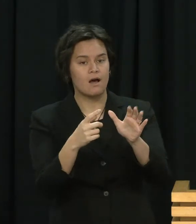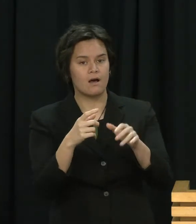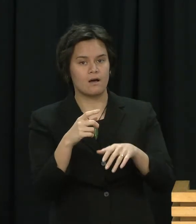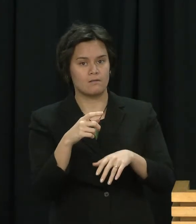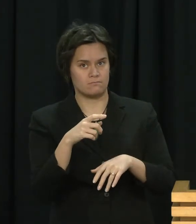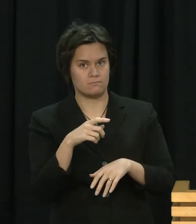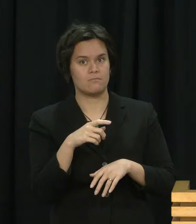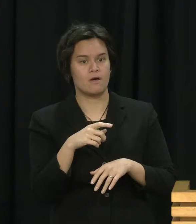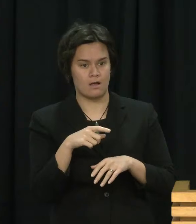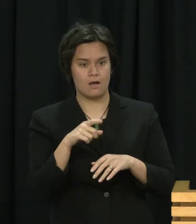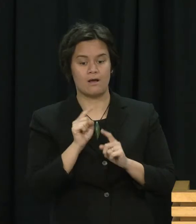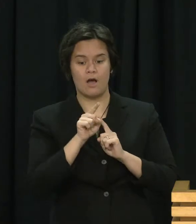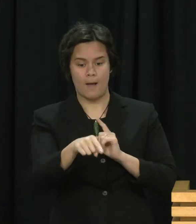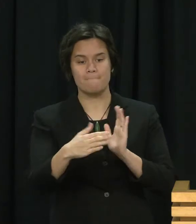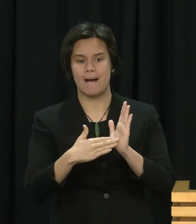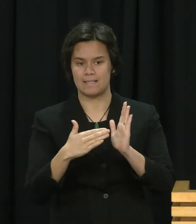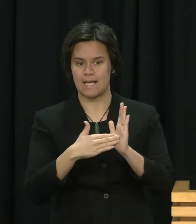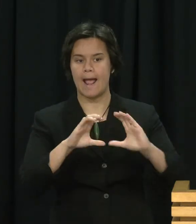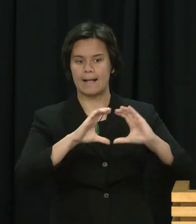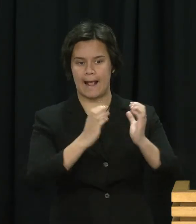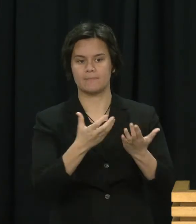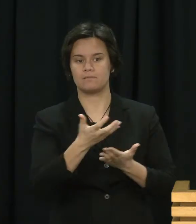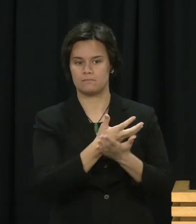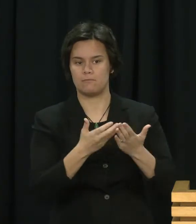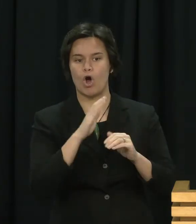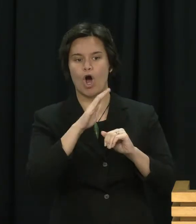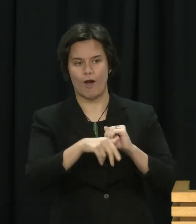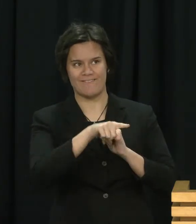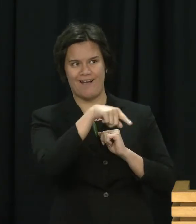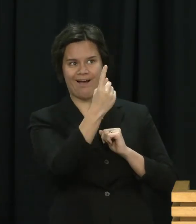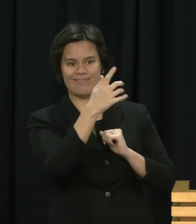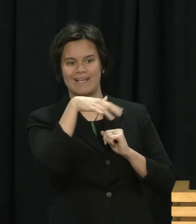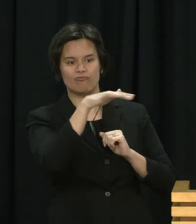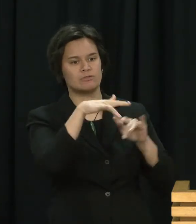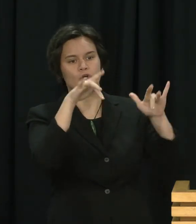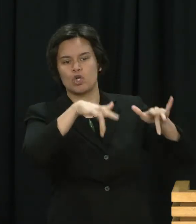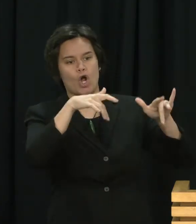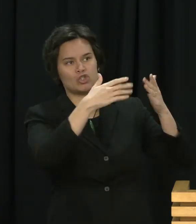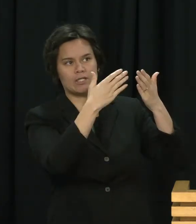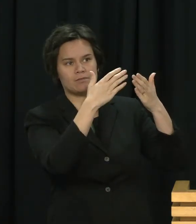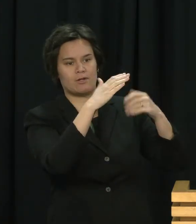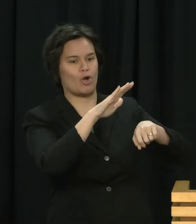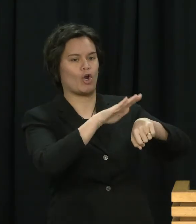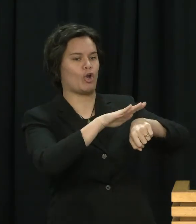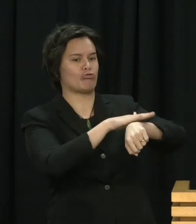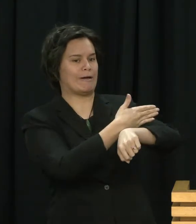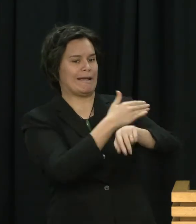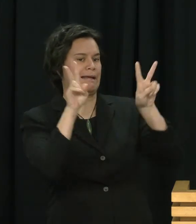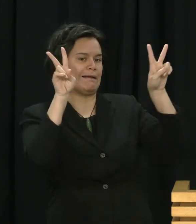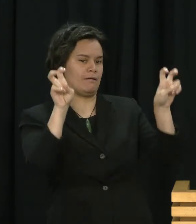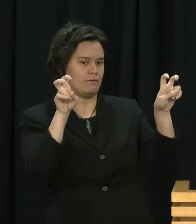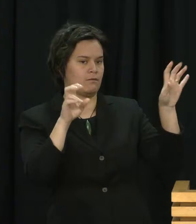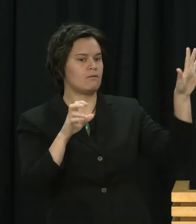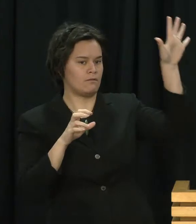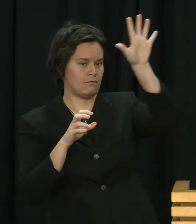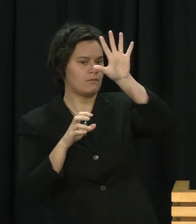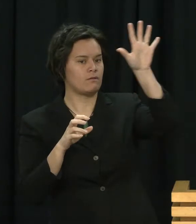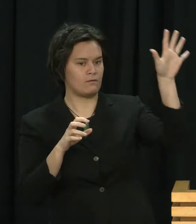cases? Working backwards, the latter point first, we will consider those other states on Monday at Cabinet. In terms of the